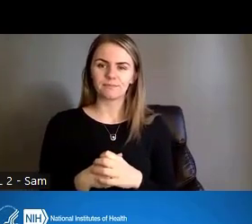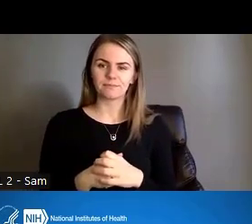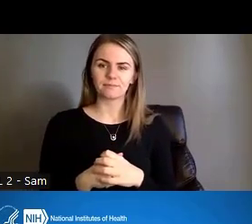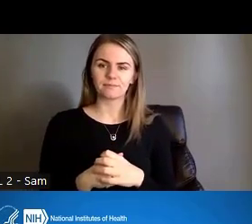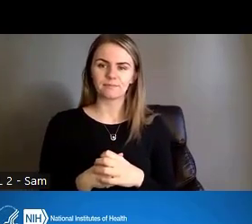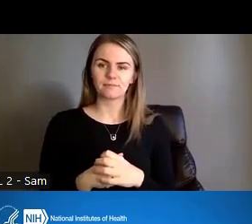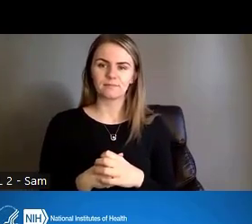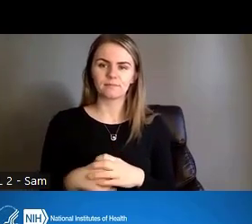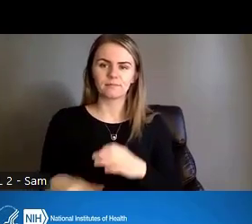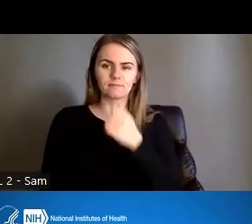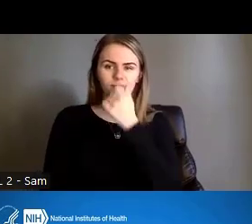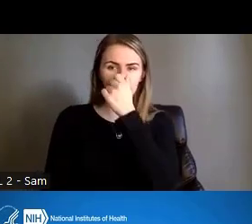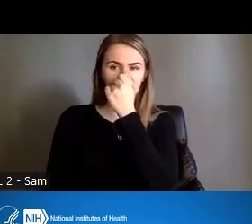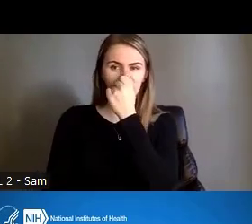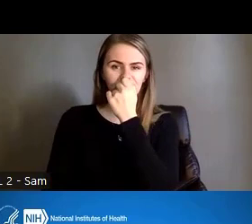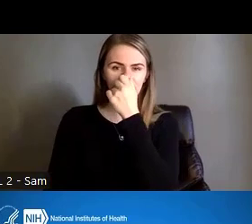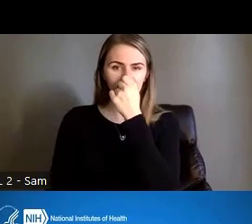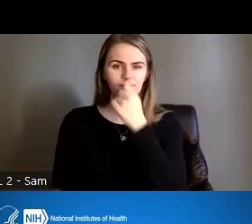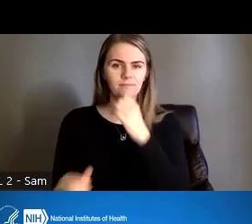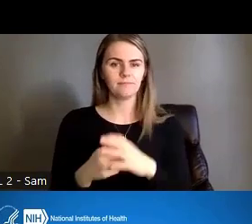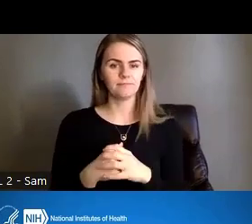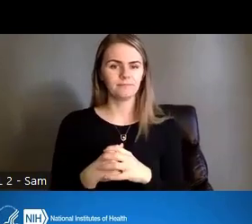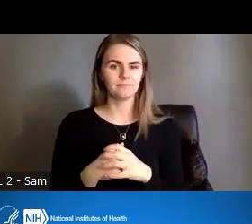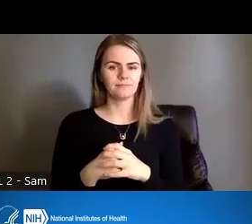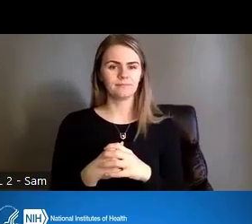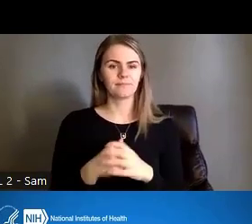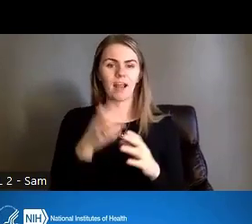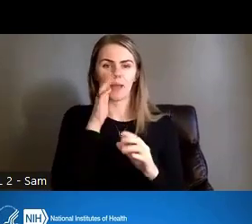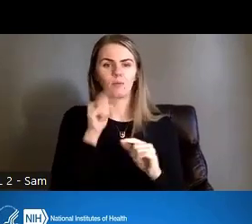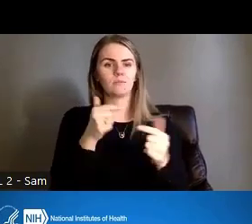So I'll turn it back to Dr. Donaldson to wrap up.